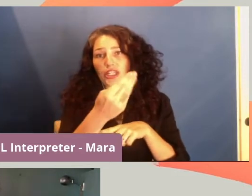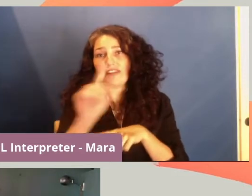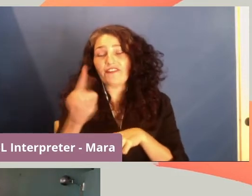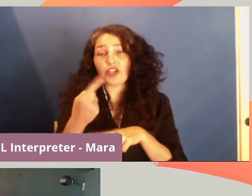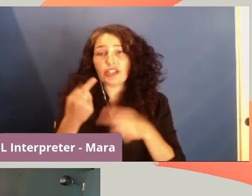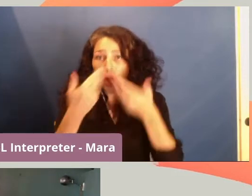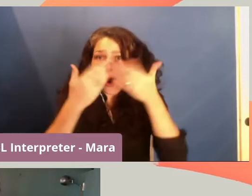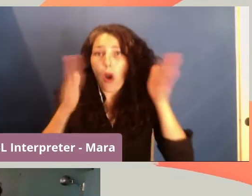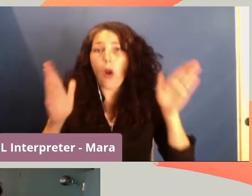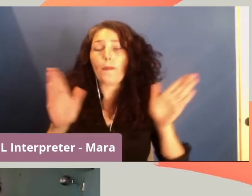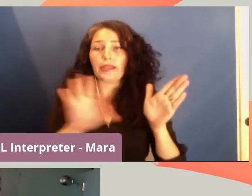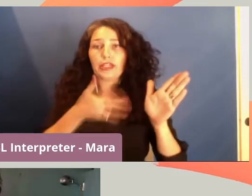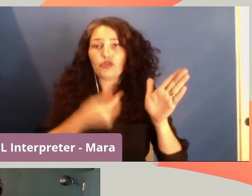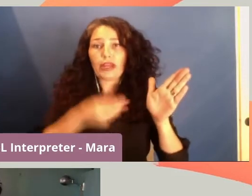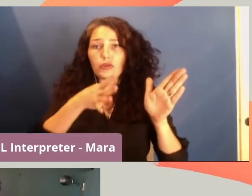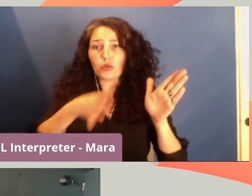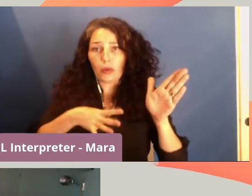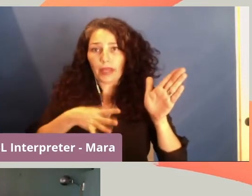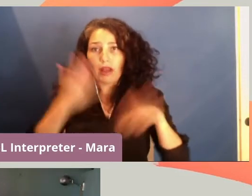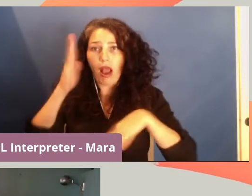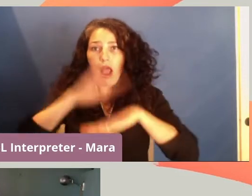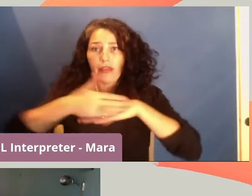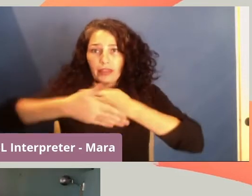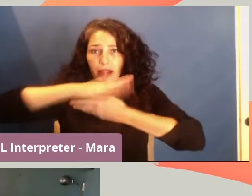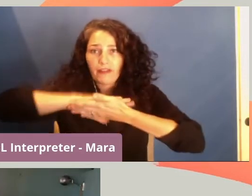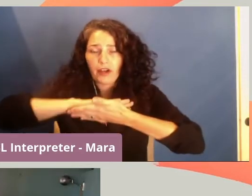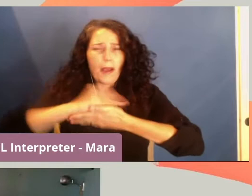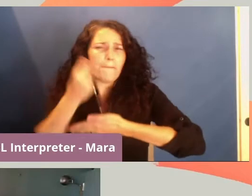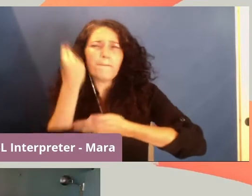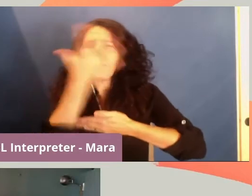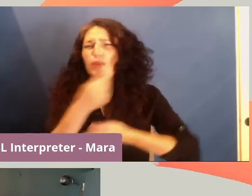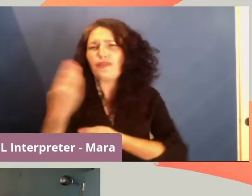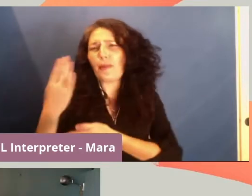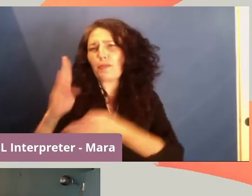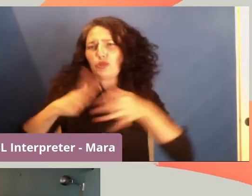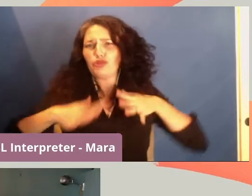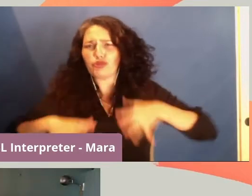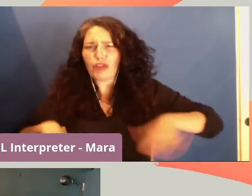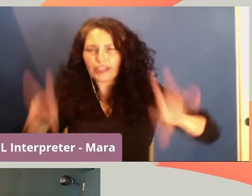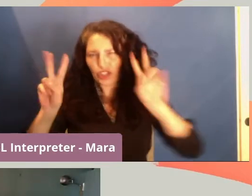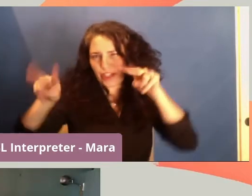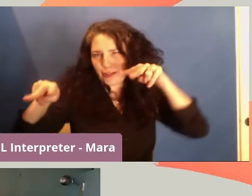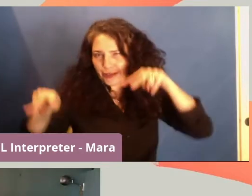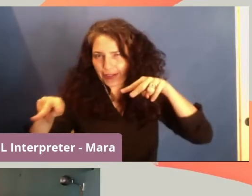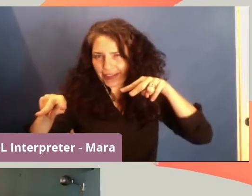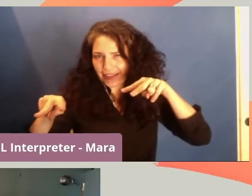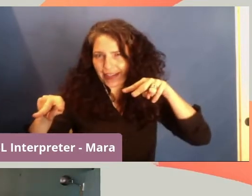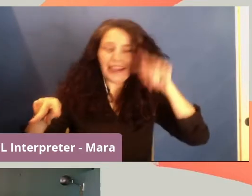And she wore a beautiful blue dress, and looked defiantly down at the camera, and the text on the cover read,